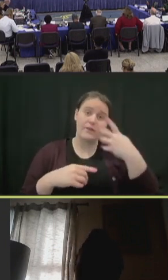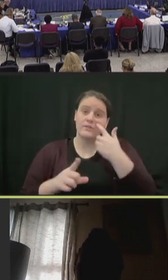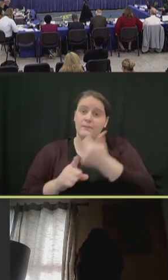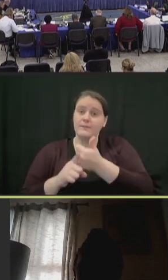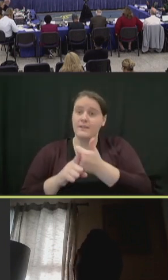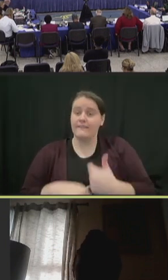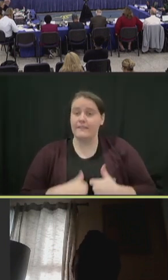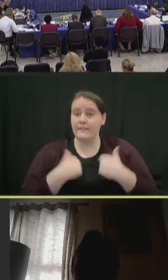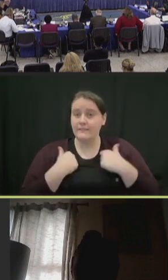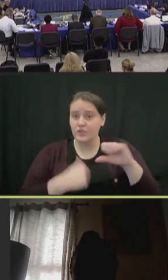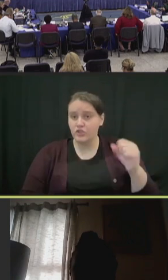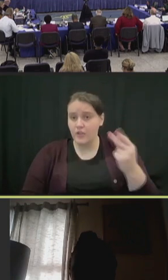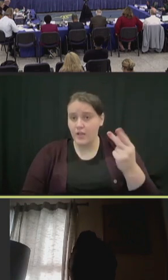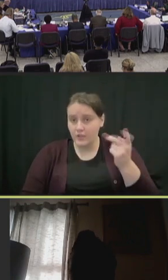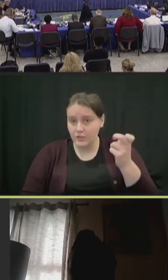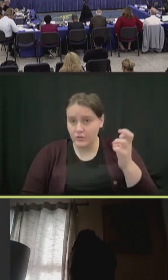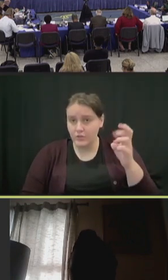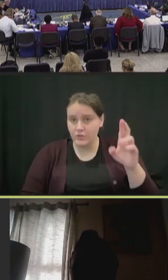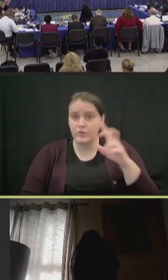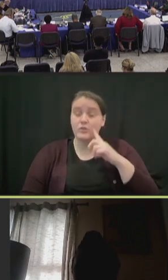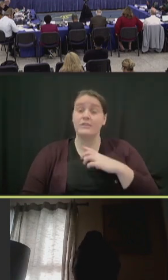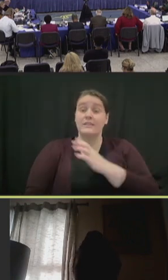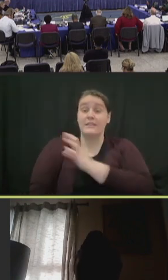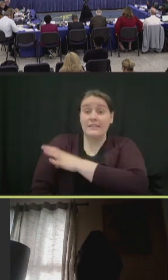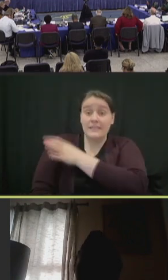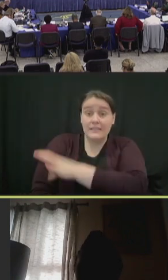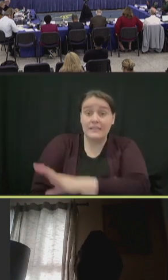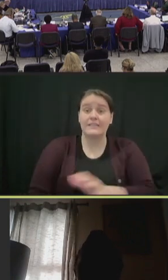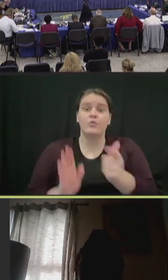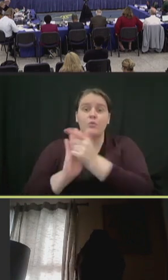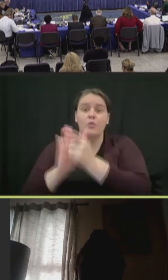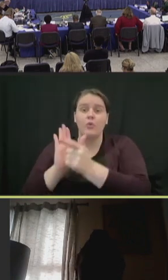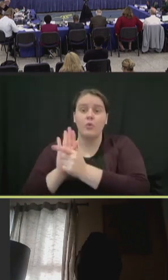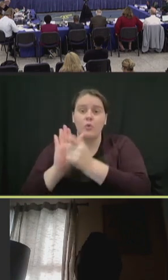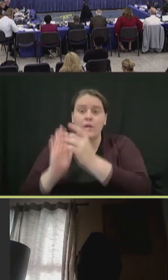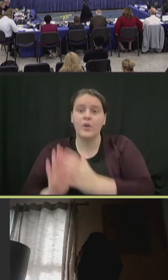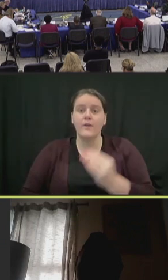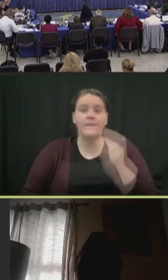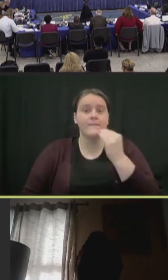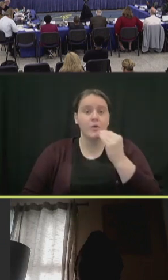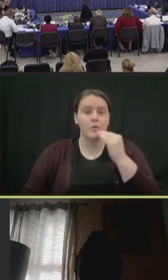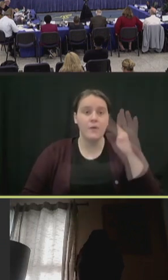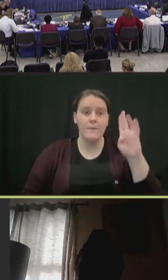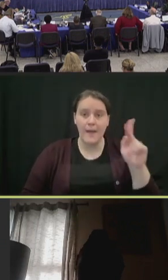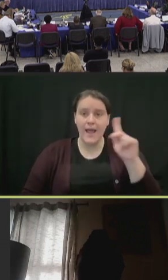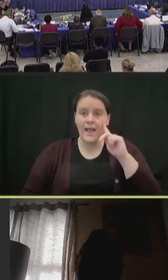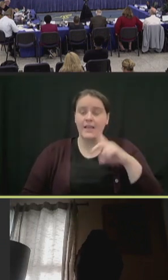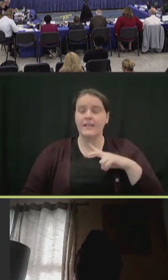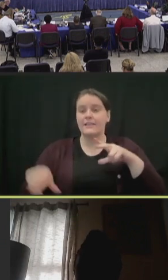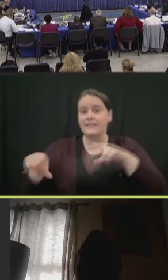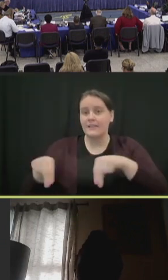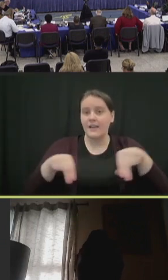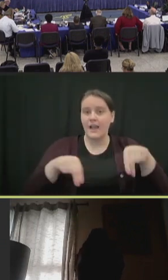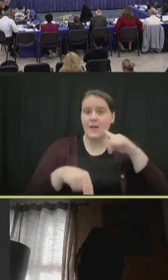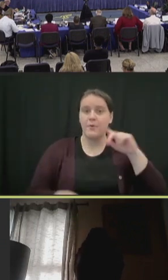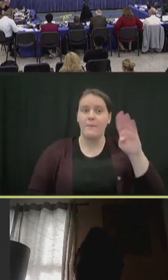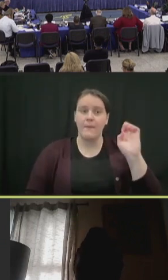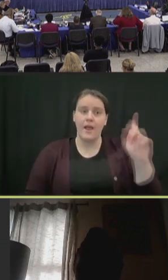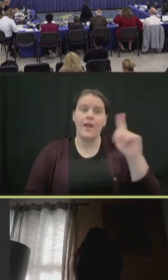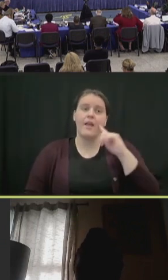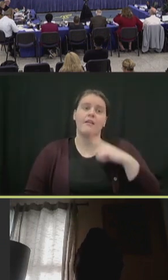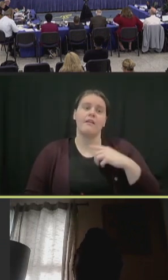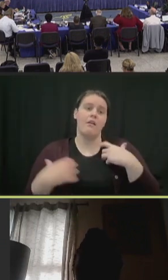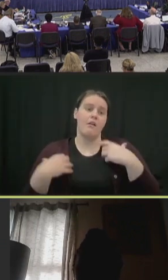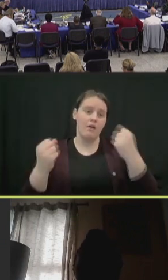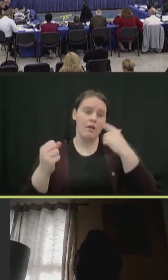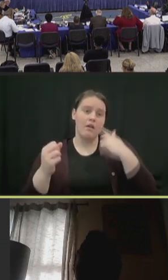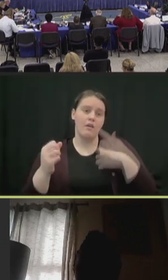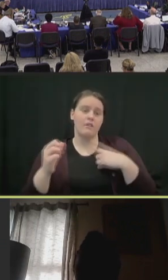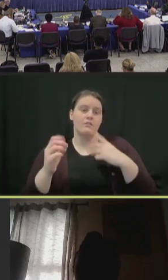clinics, lawyers, food banks, diaper banks, health departments, and where to get vaccine services,